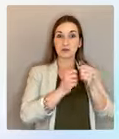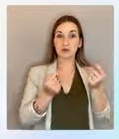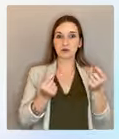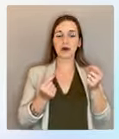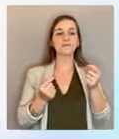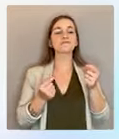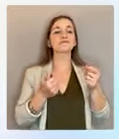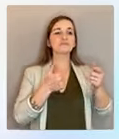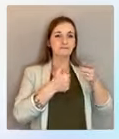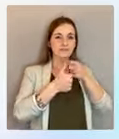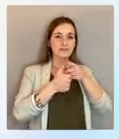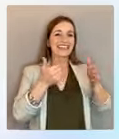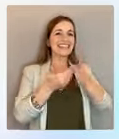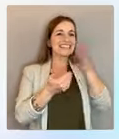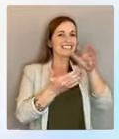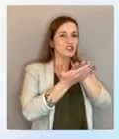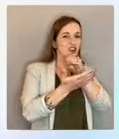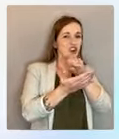that's easy to learn, hard to master. You need a mechanic